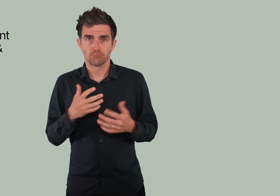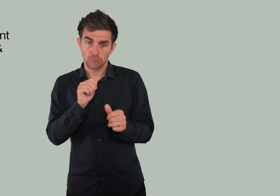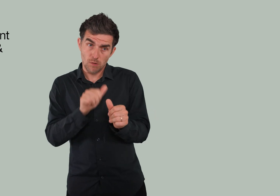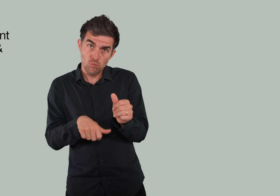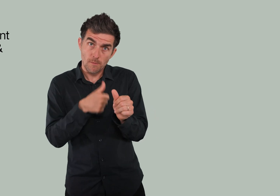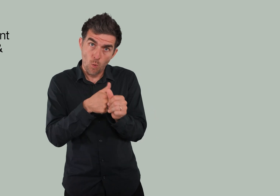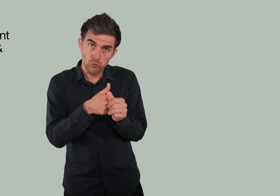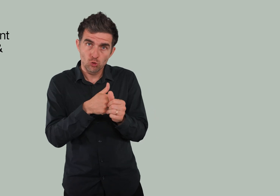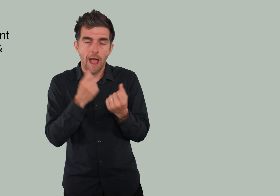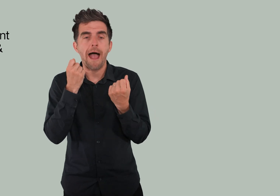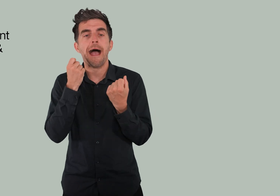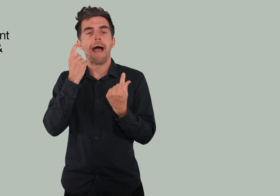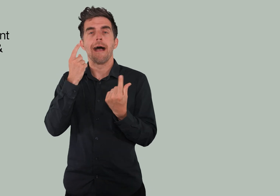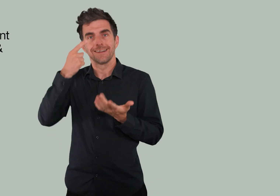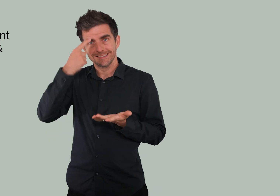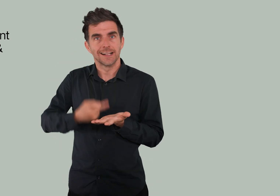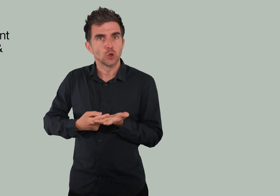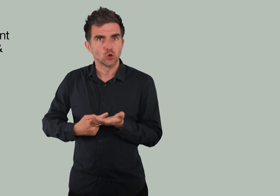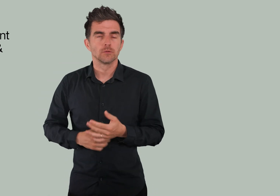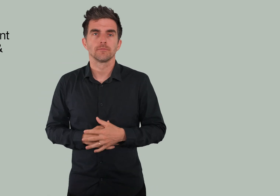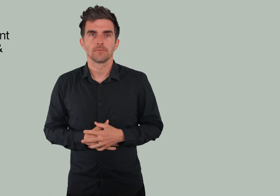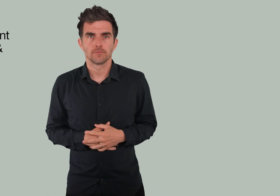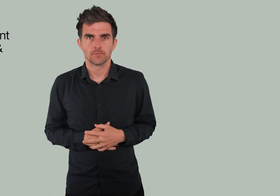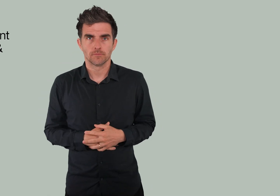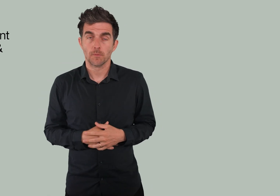Support to understand the decision